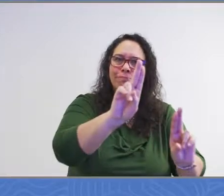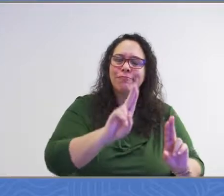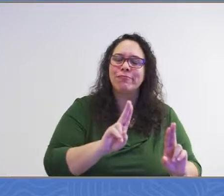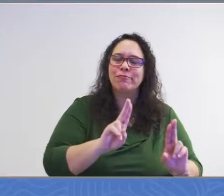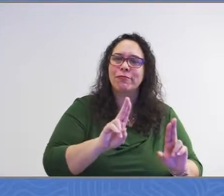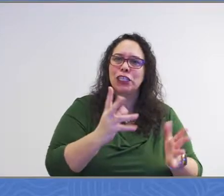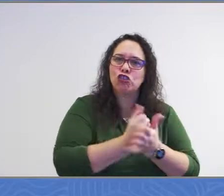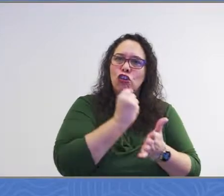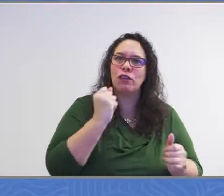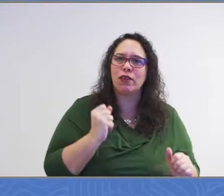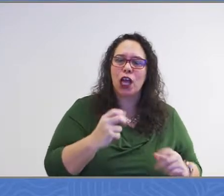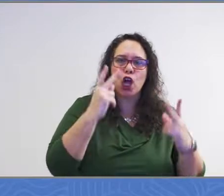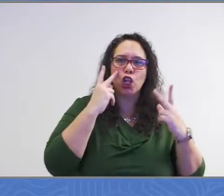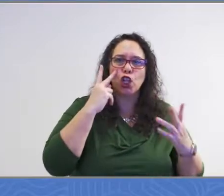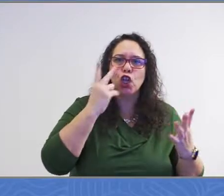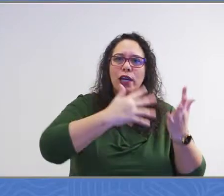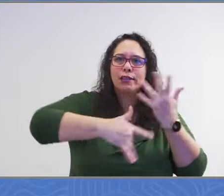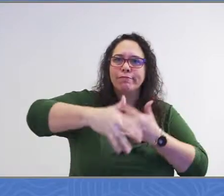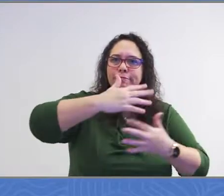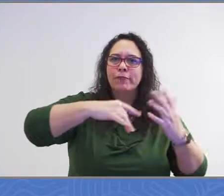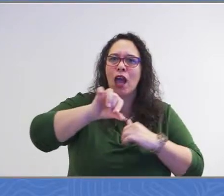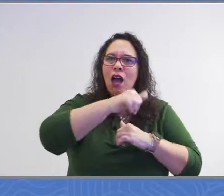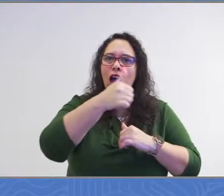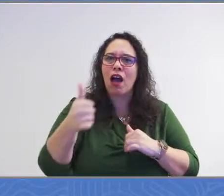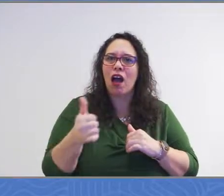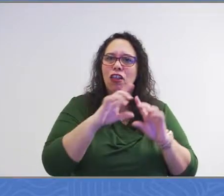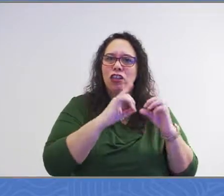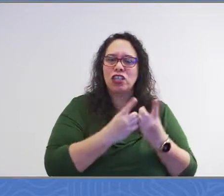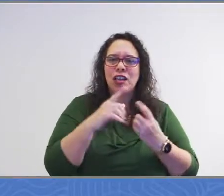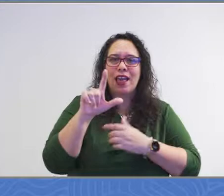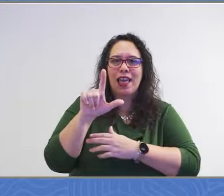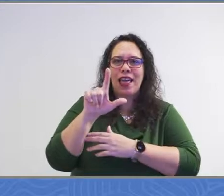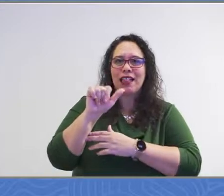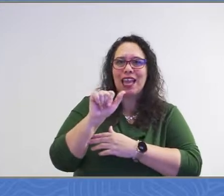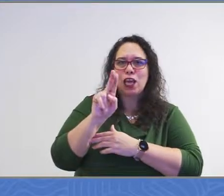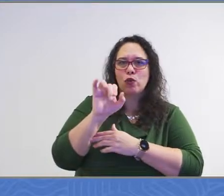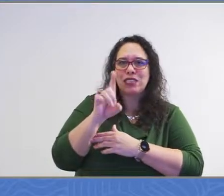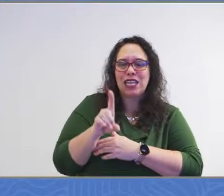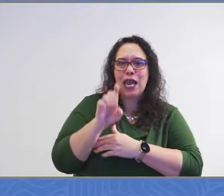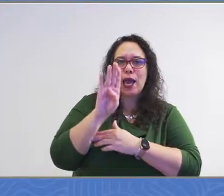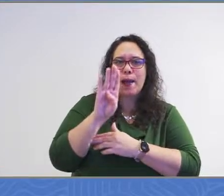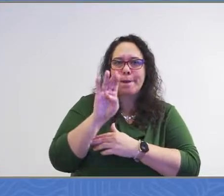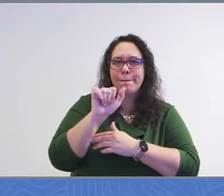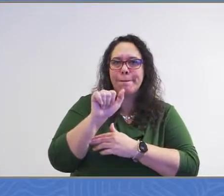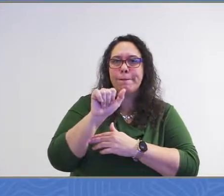Take a look at the surrounding districts, LAUSD, Bellflower, Unified and many more.